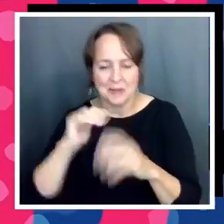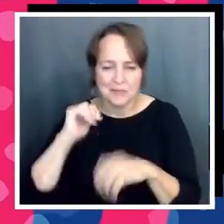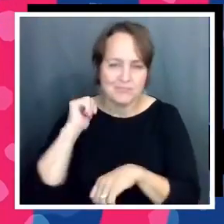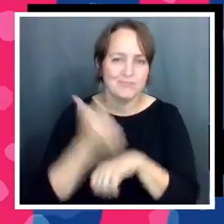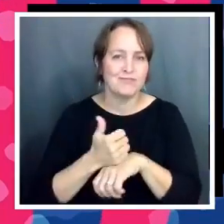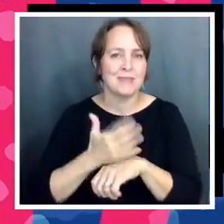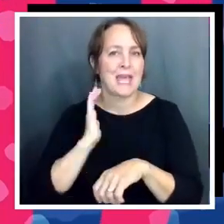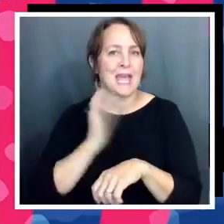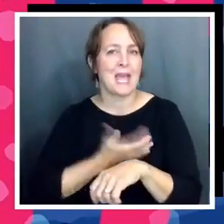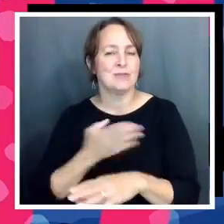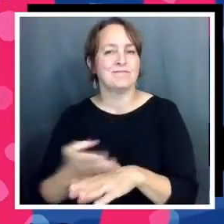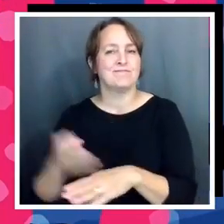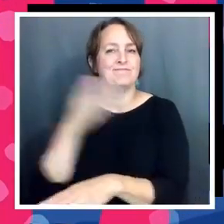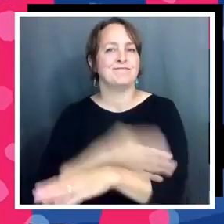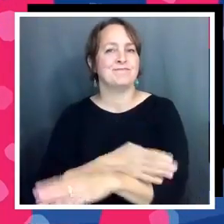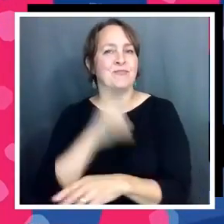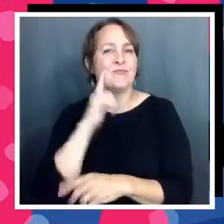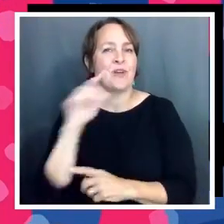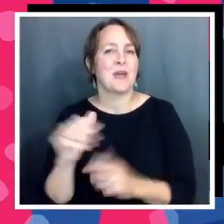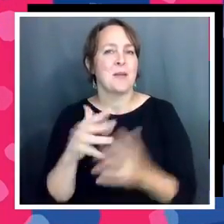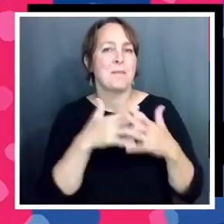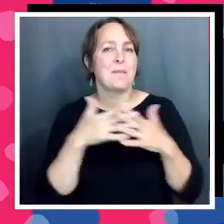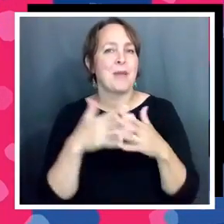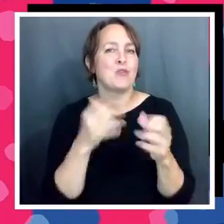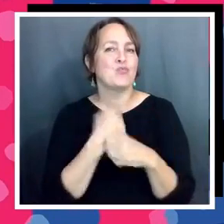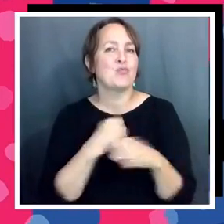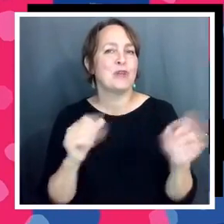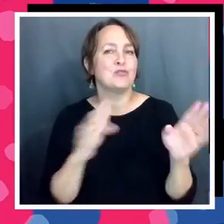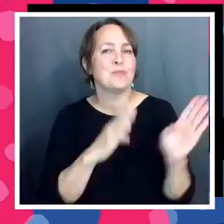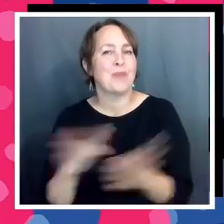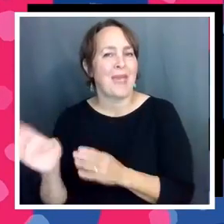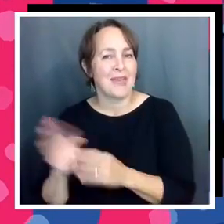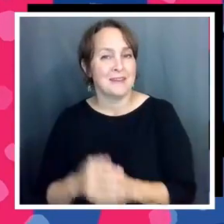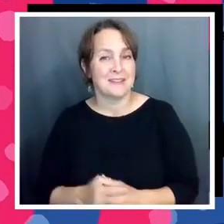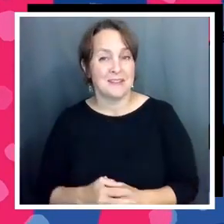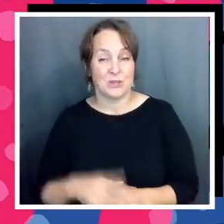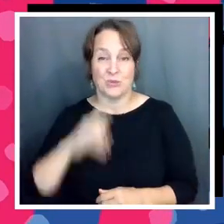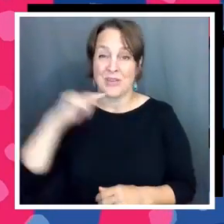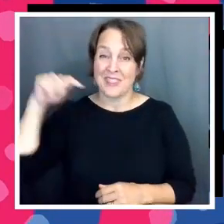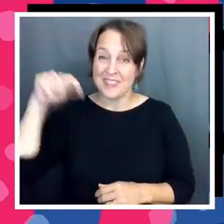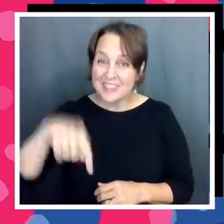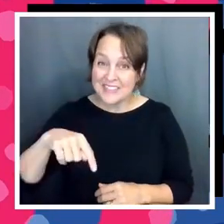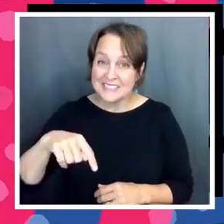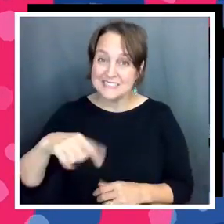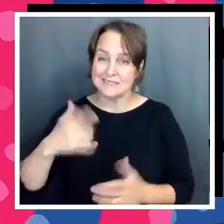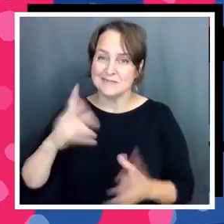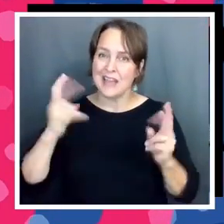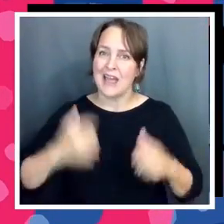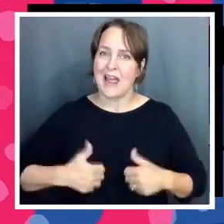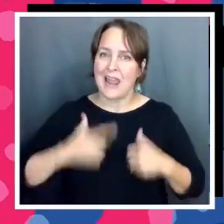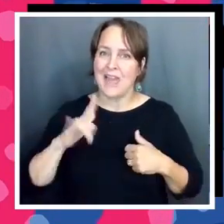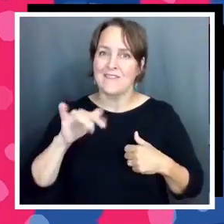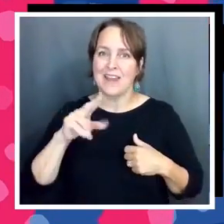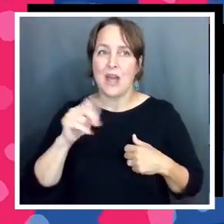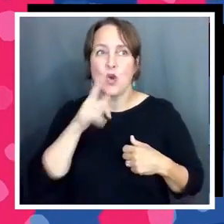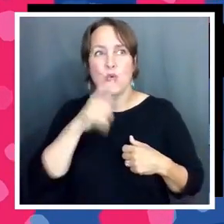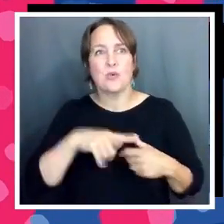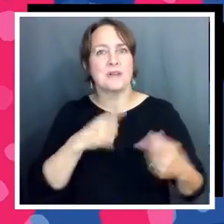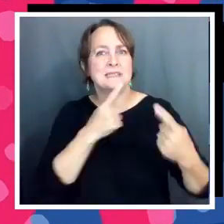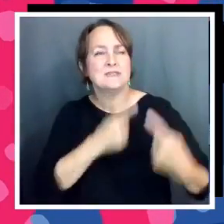I HAVE BEEN HONORED TO FIGHT SIDE-BY-SIDE WITH YOU IMPLEMENT THE GAMES WE MADE IN THE